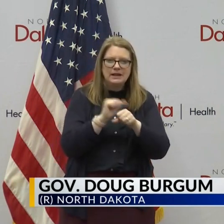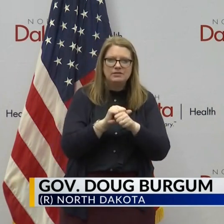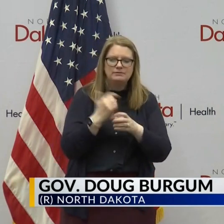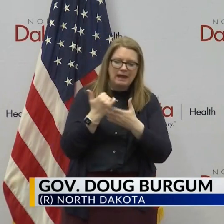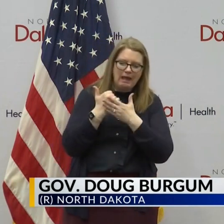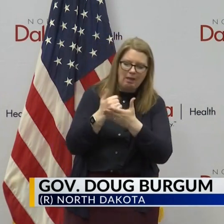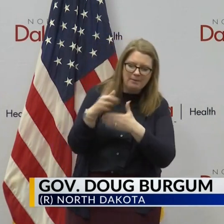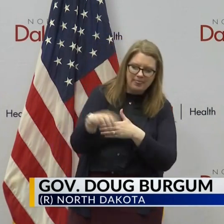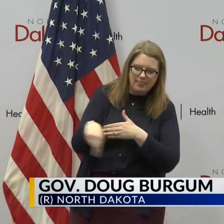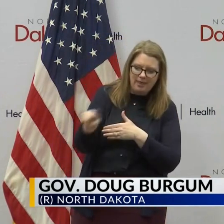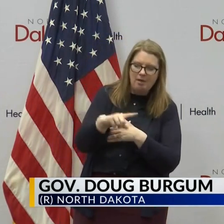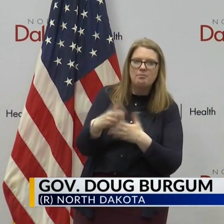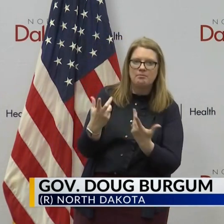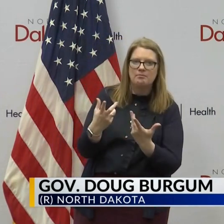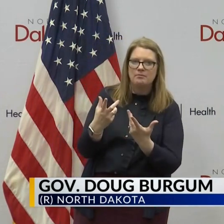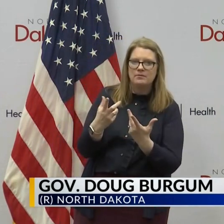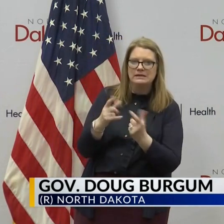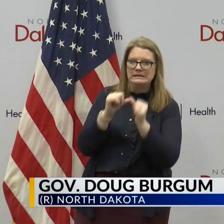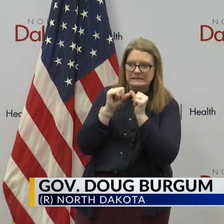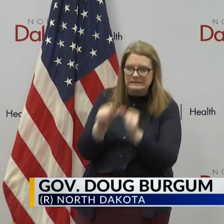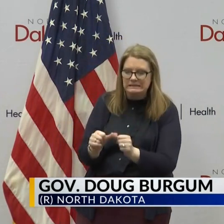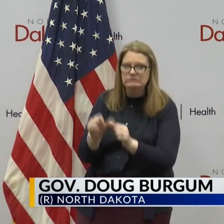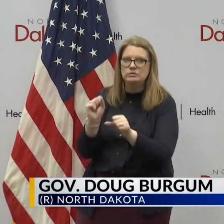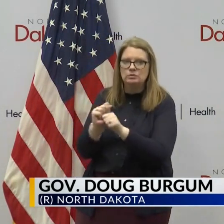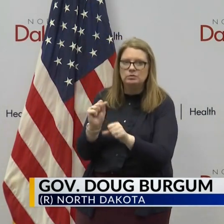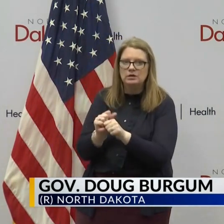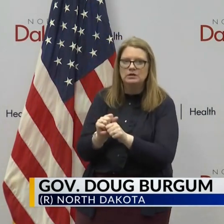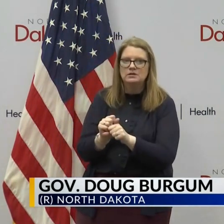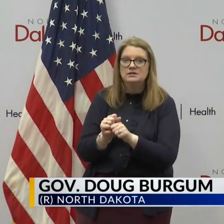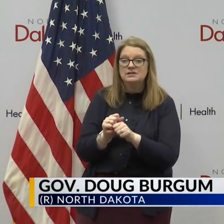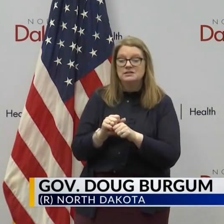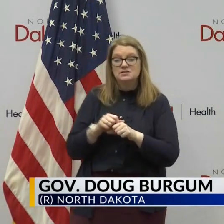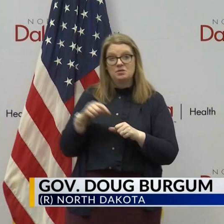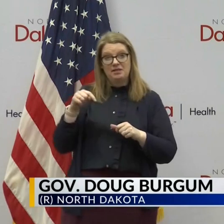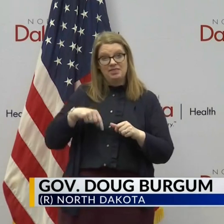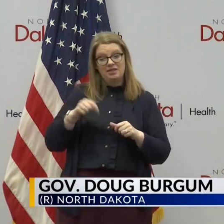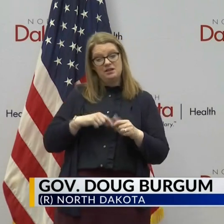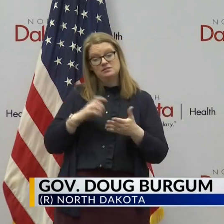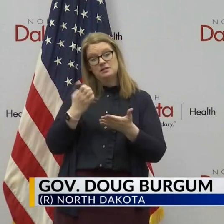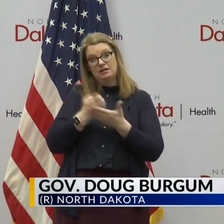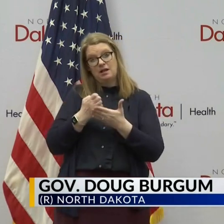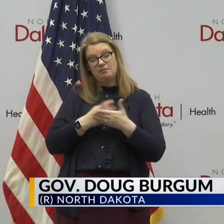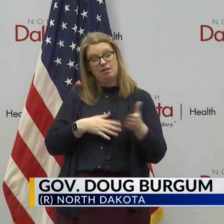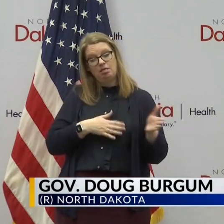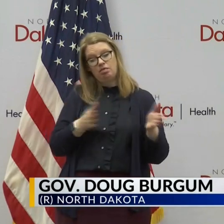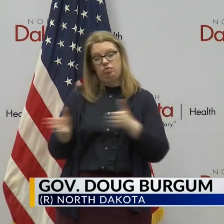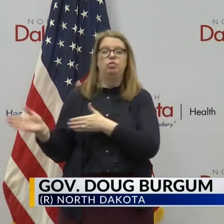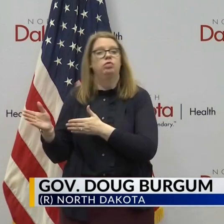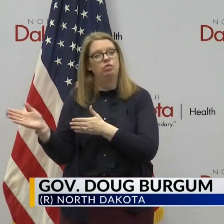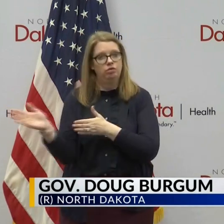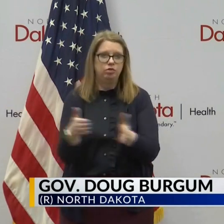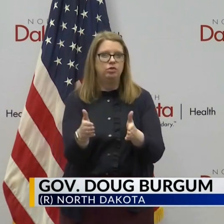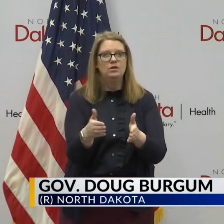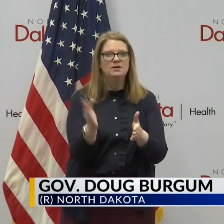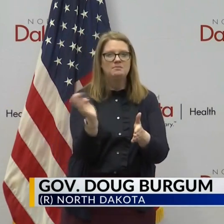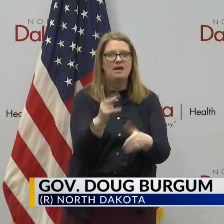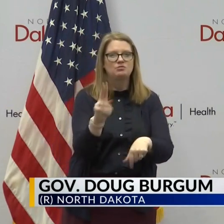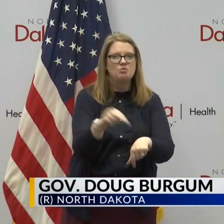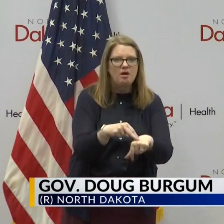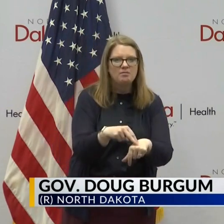THAT WE'VE SEEN, AND WE AS A STATE IN PARTNERSHIP WITH THEM NEED TO DO EVERYTHING WE CAN TO HELP THEM REMAIN VIABLE, SO THAT